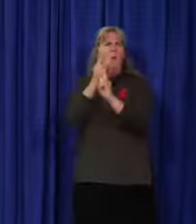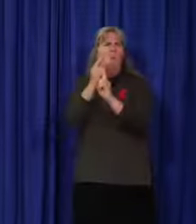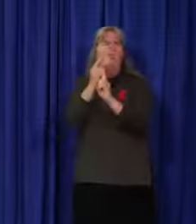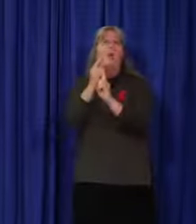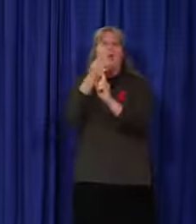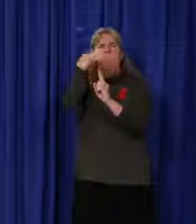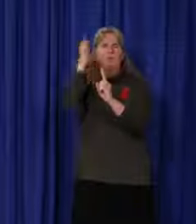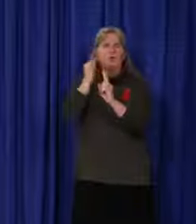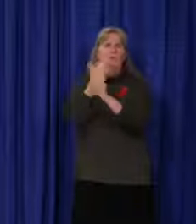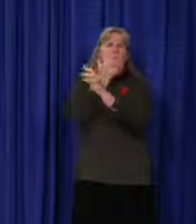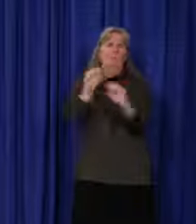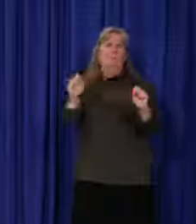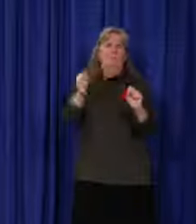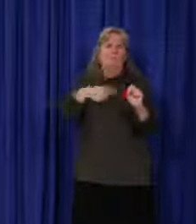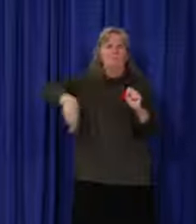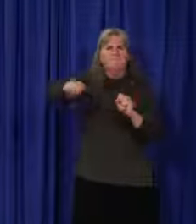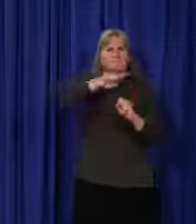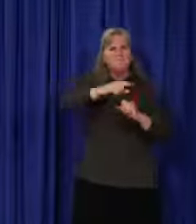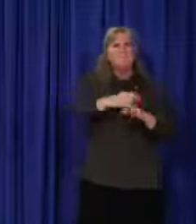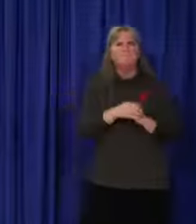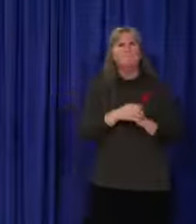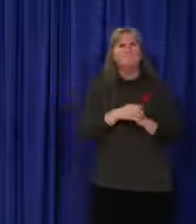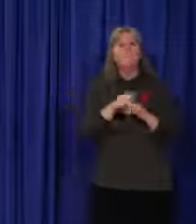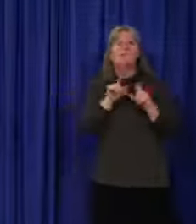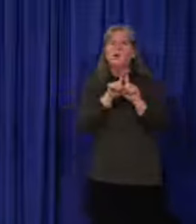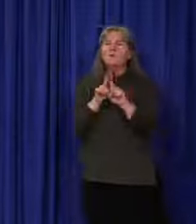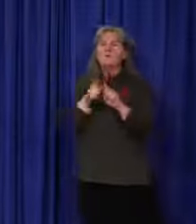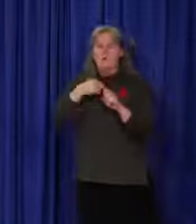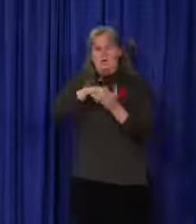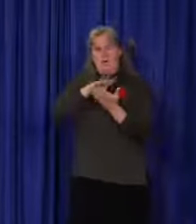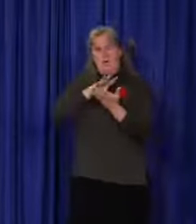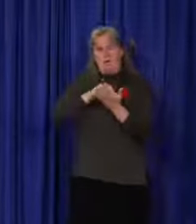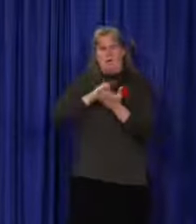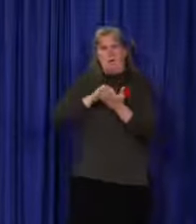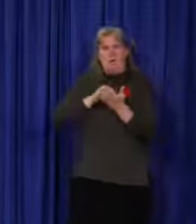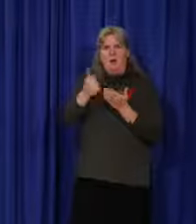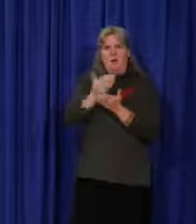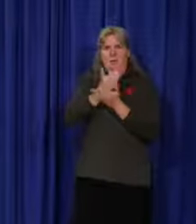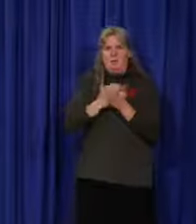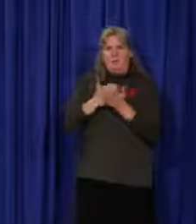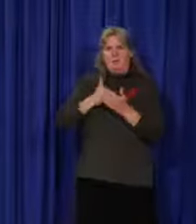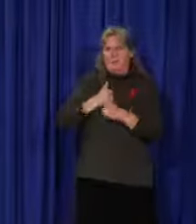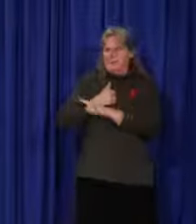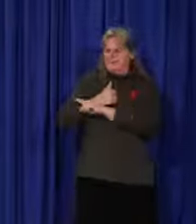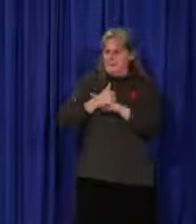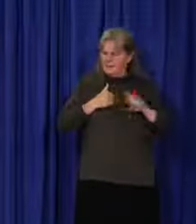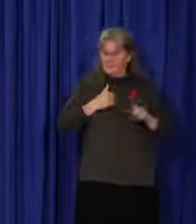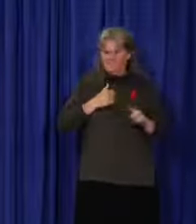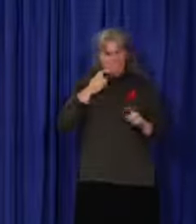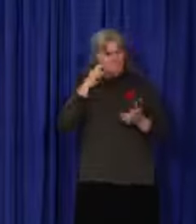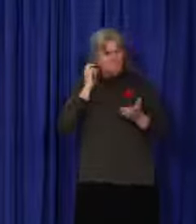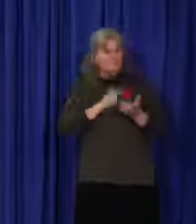very important that it's not specific just to being in who is. We have heard some very concerning reports of larger